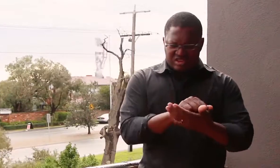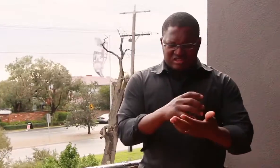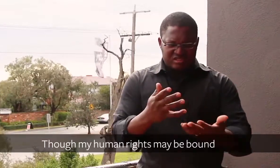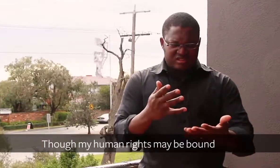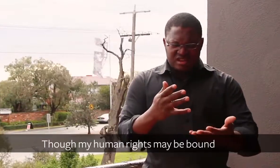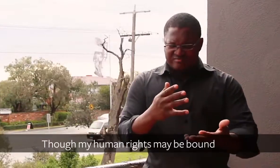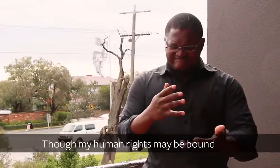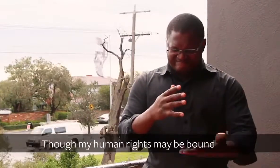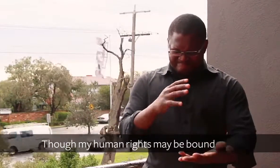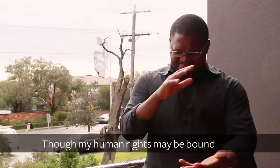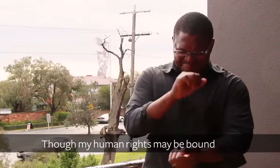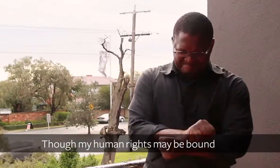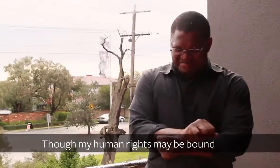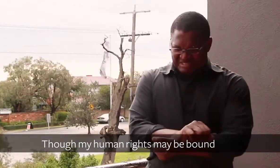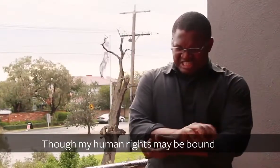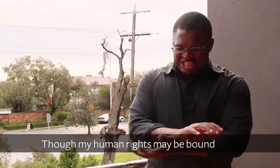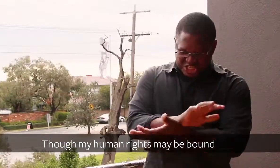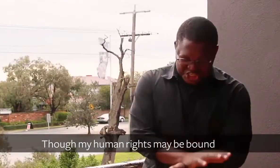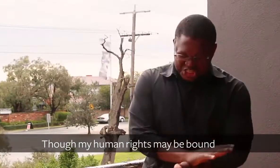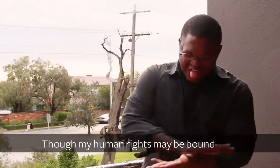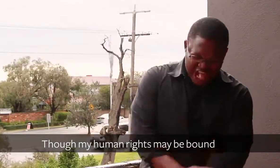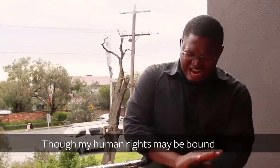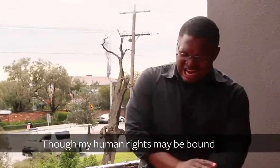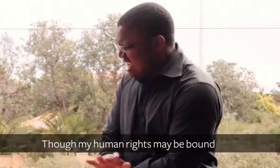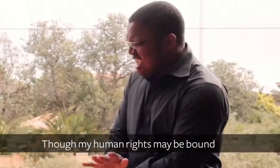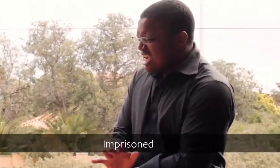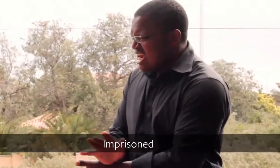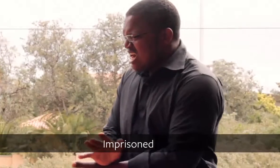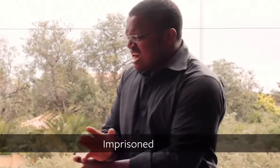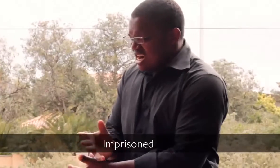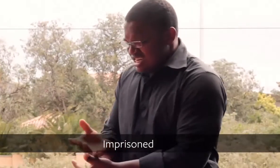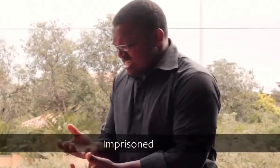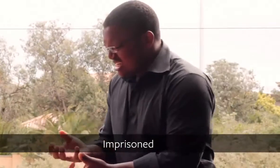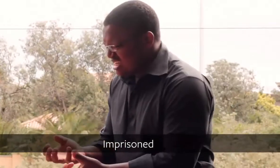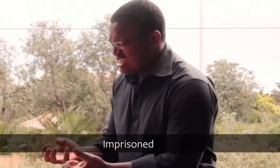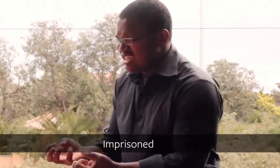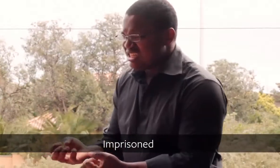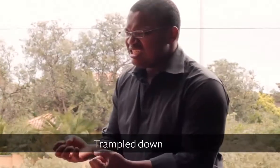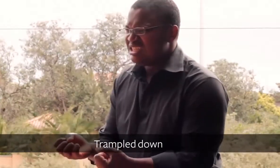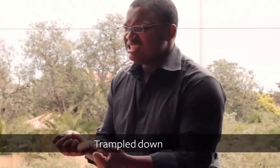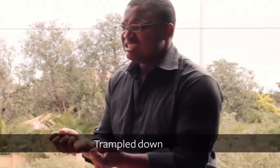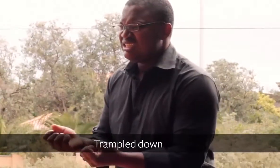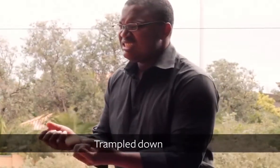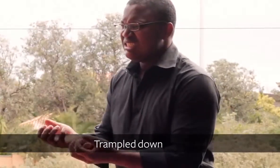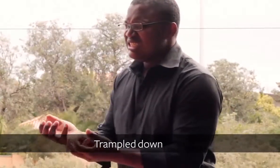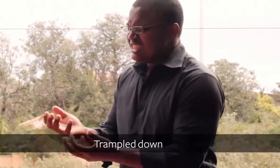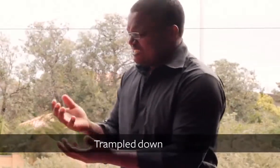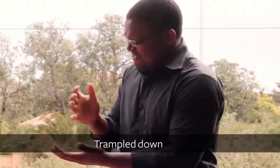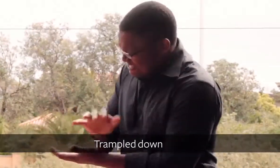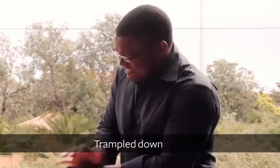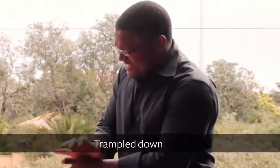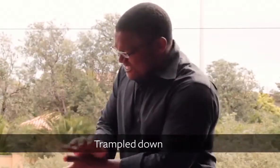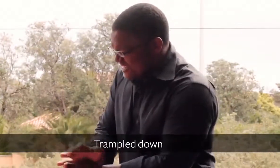Though my human rights may be bound, imprisoned, trampled down,